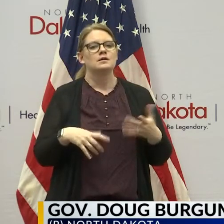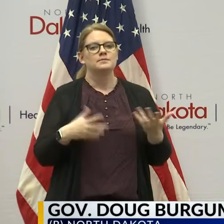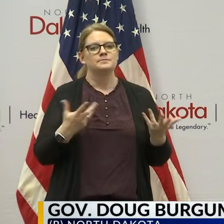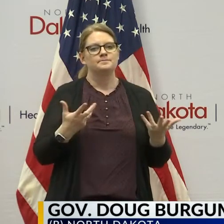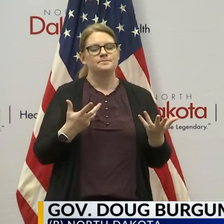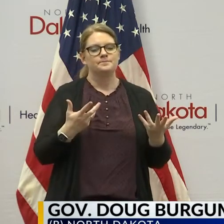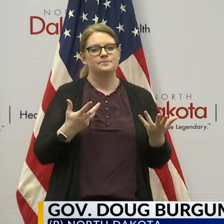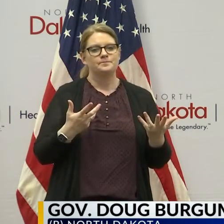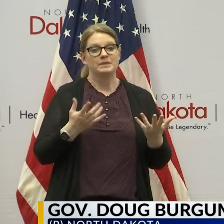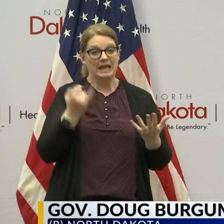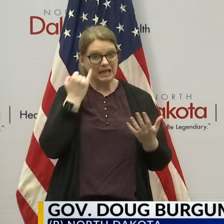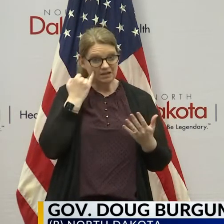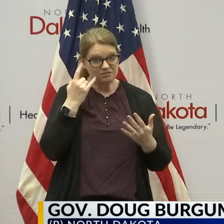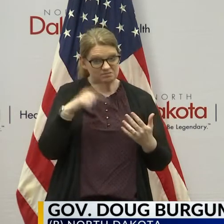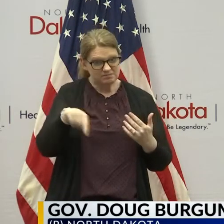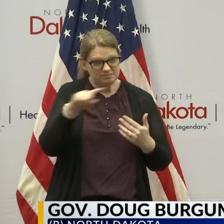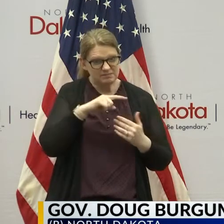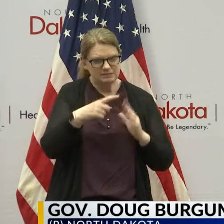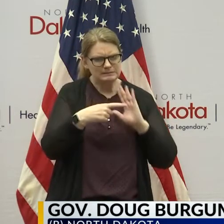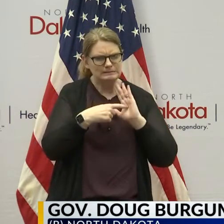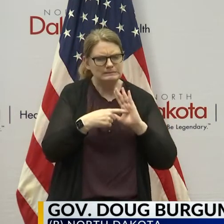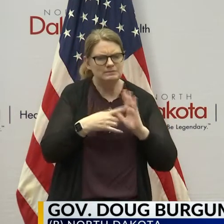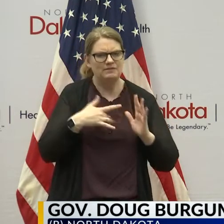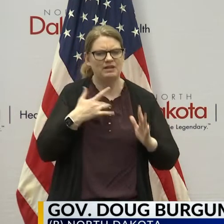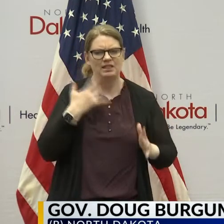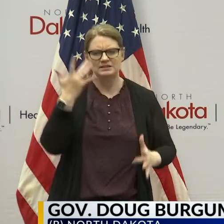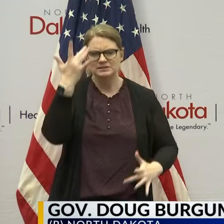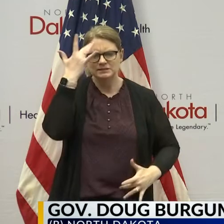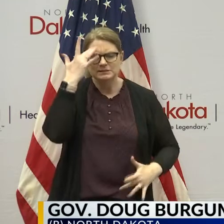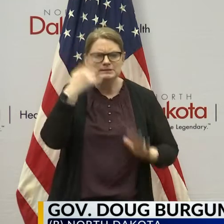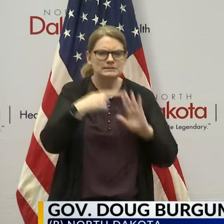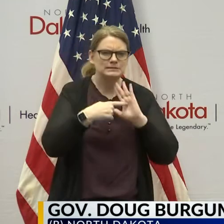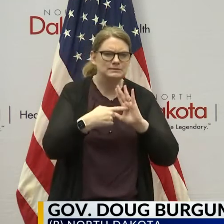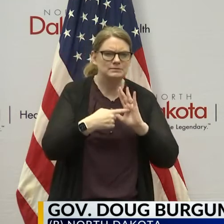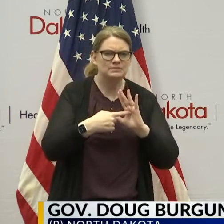WEARING CLOTH FACE COVERINGS OR MASKS WHEN IN PUBLIC.